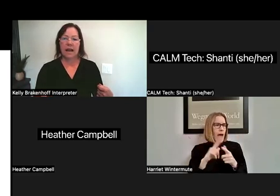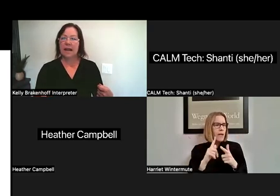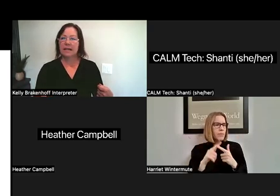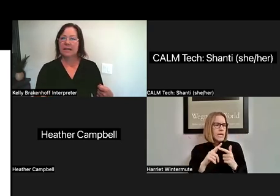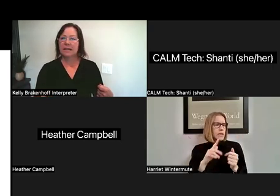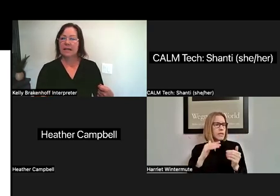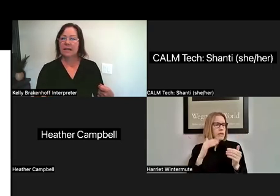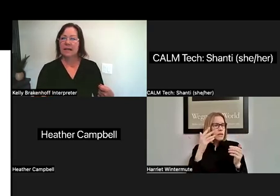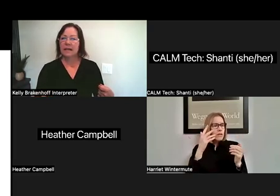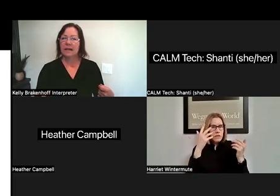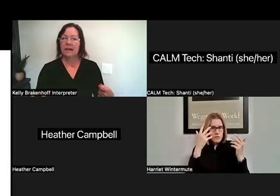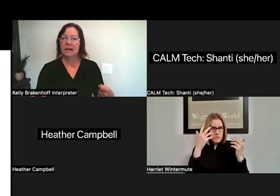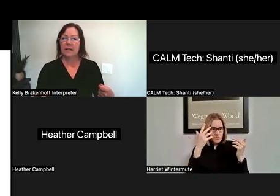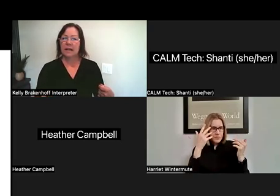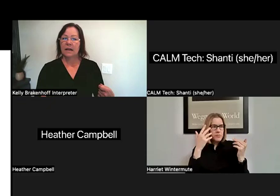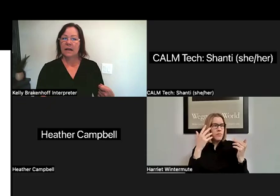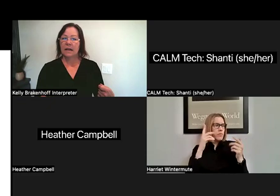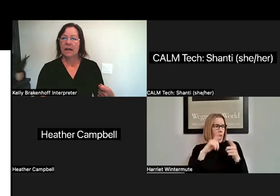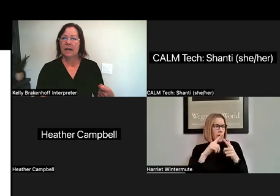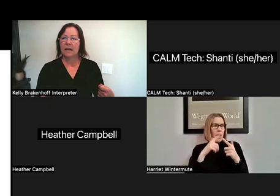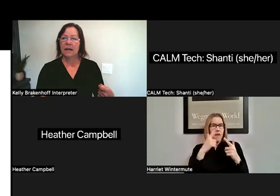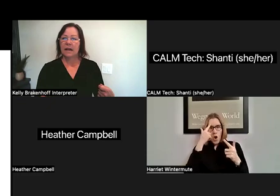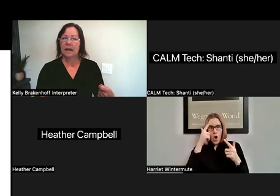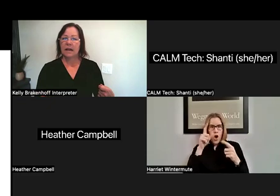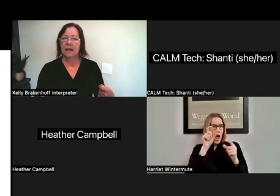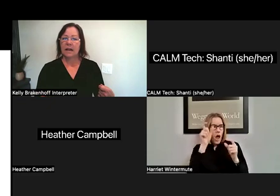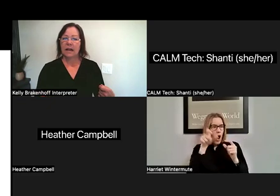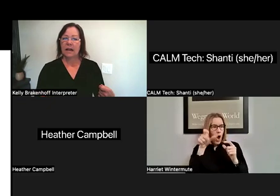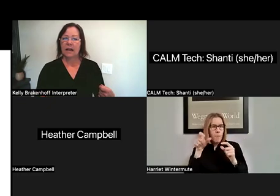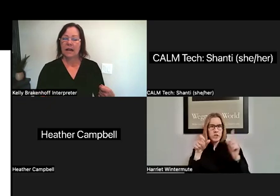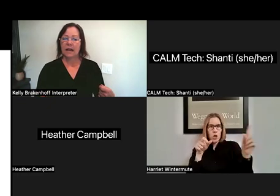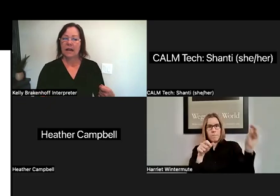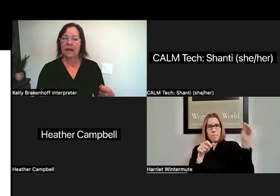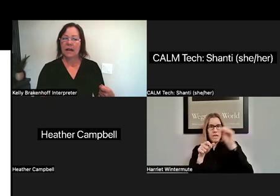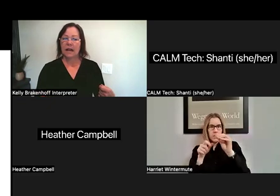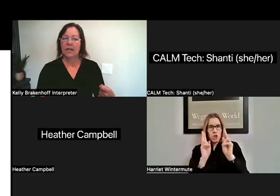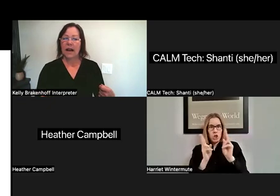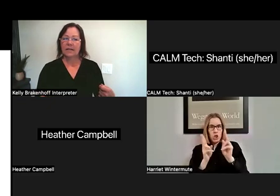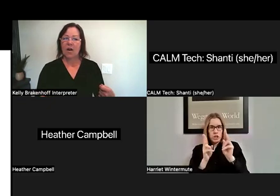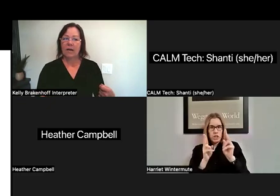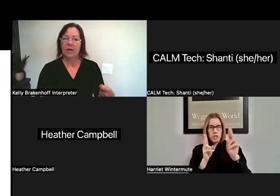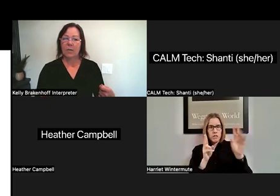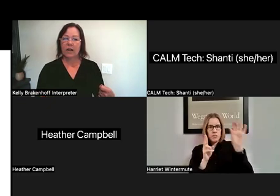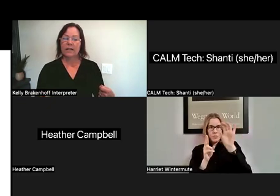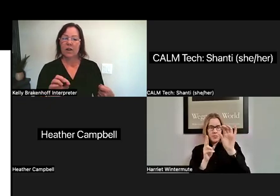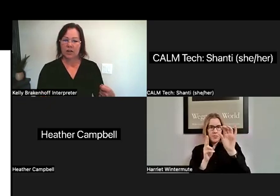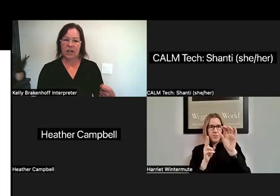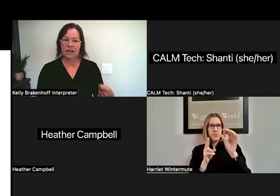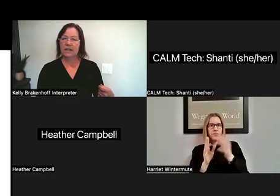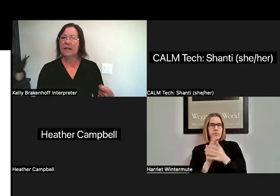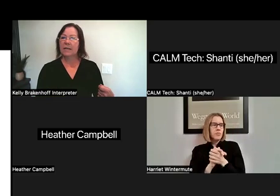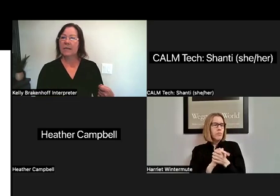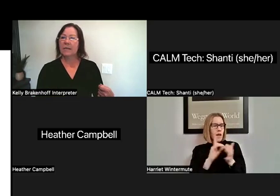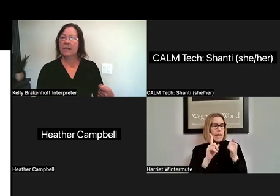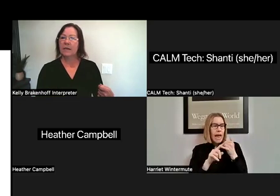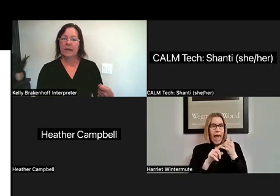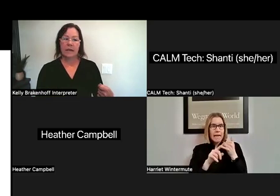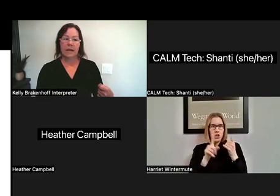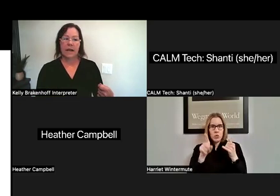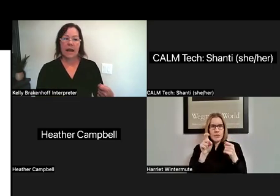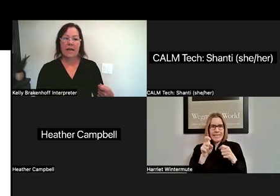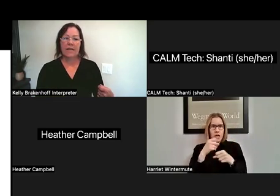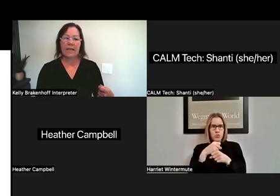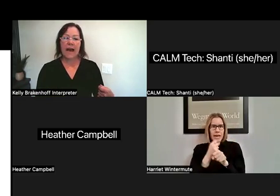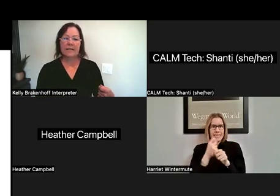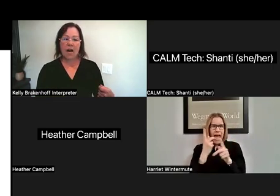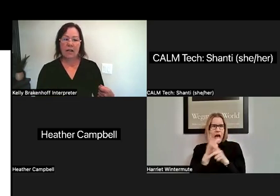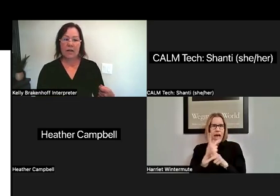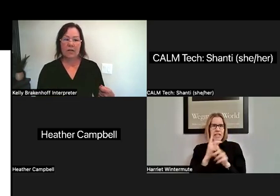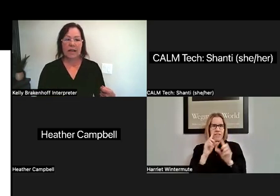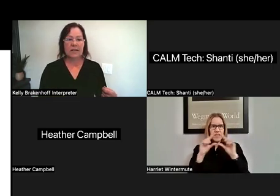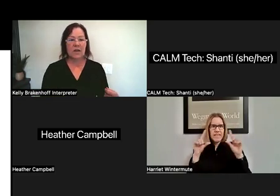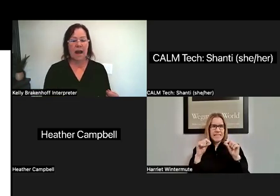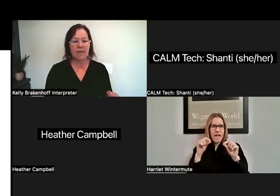next -- on the next column you put urgent and then the last column you need to have